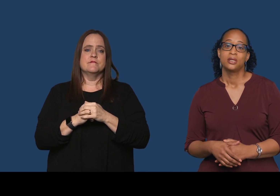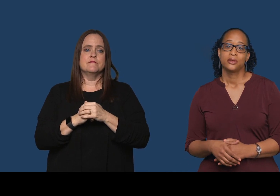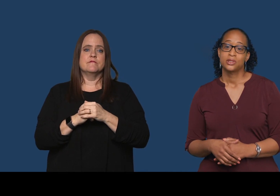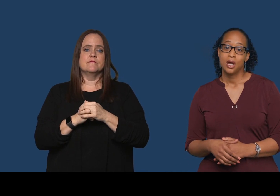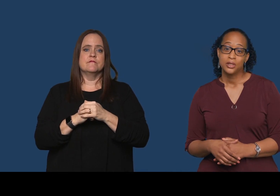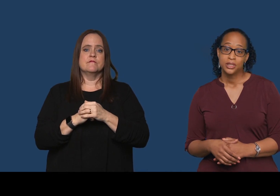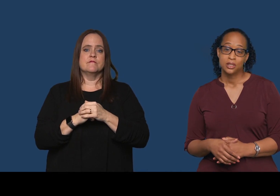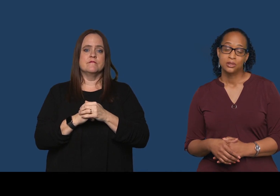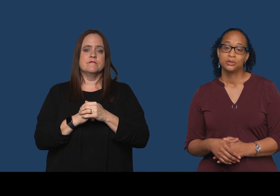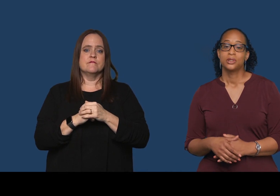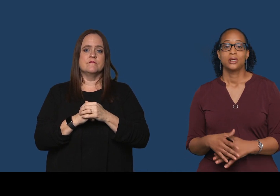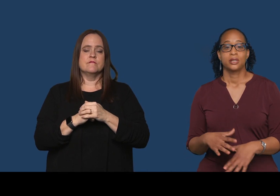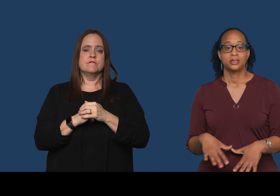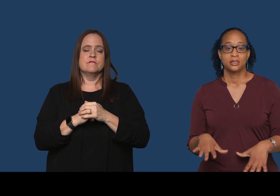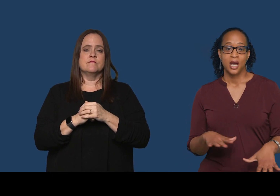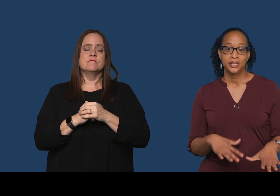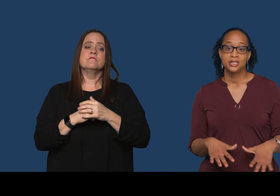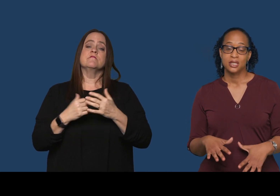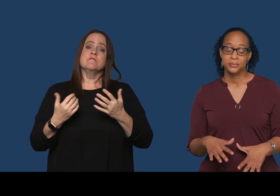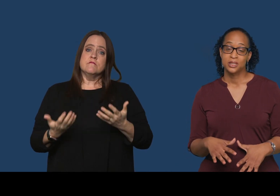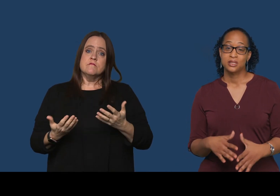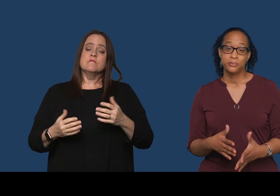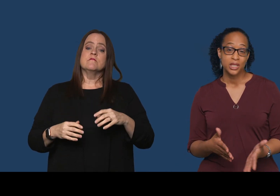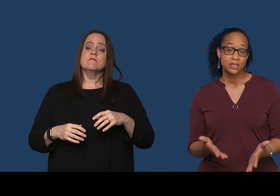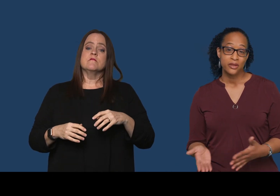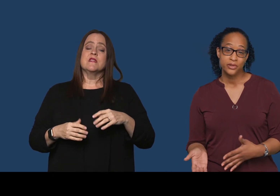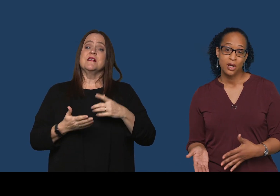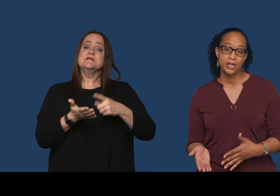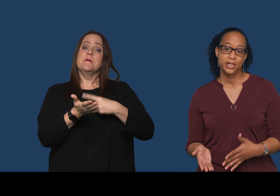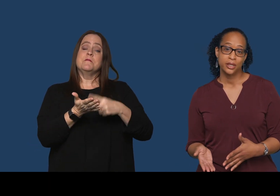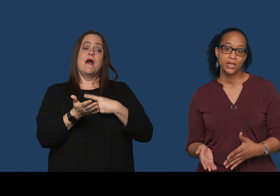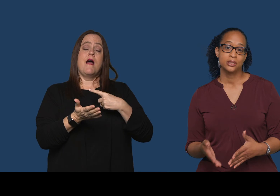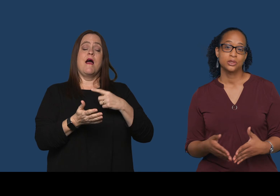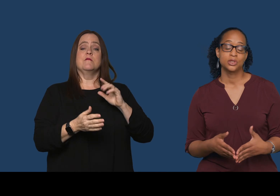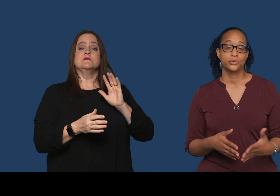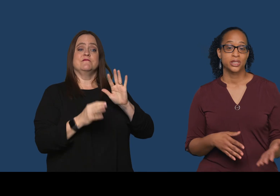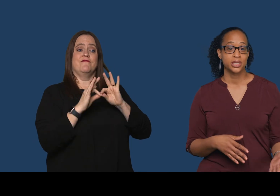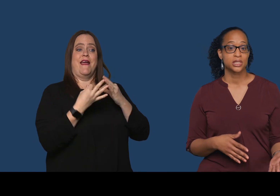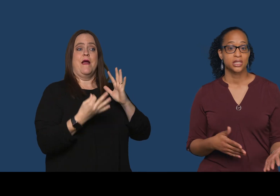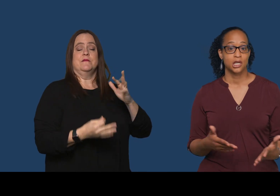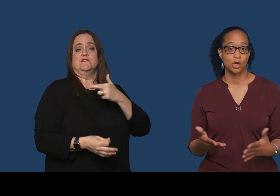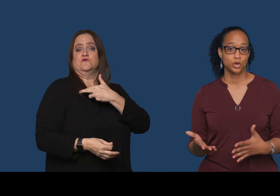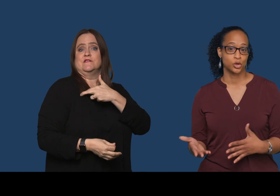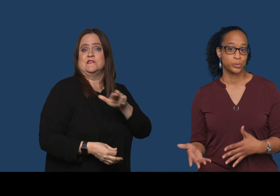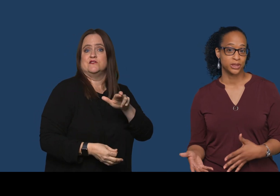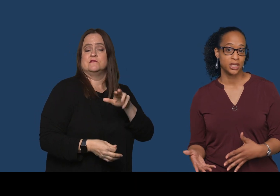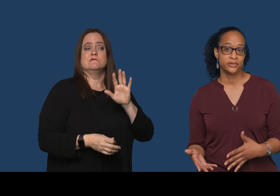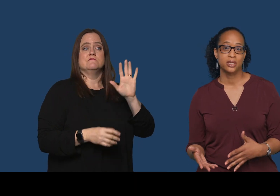There's also non-acceptance of being deaf and hard of hearing due to religious and cultural beliefs.